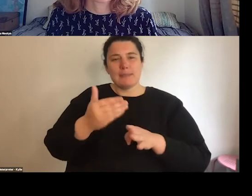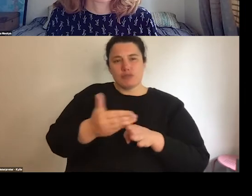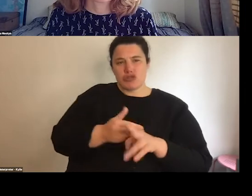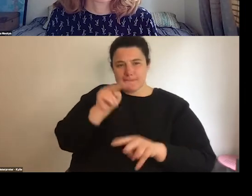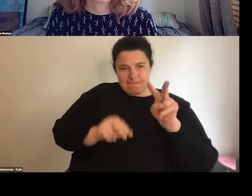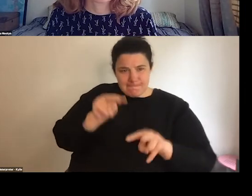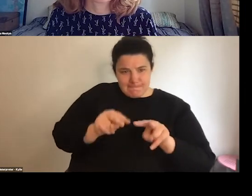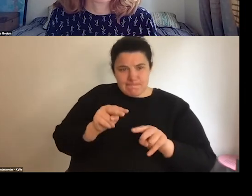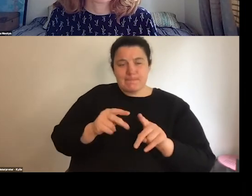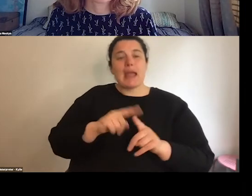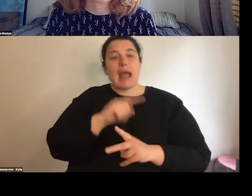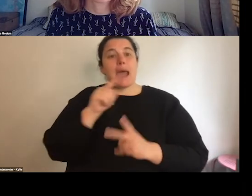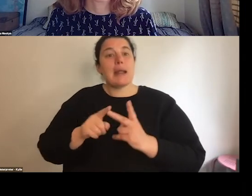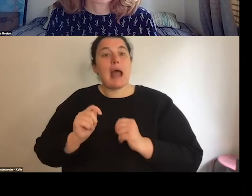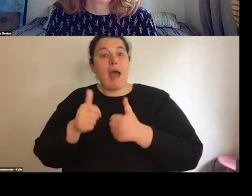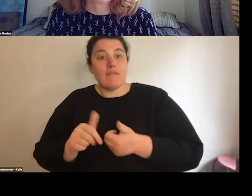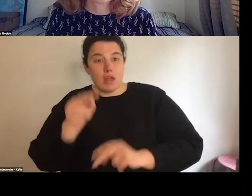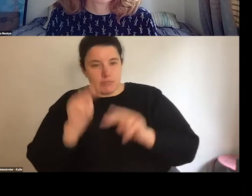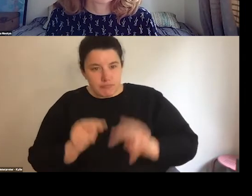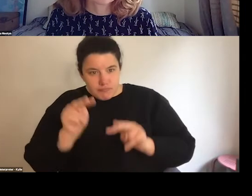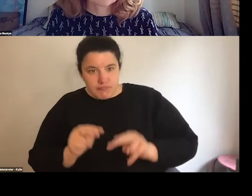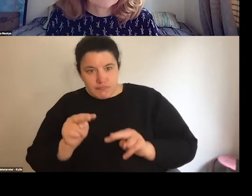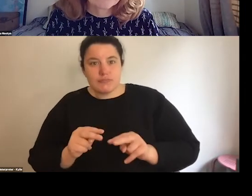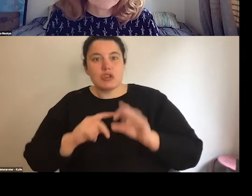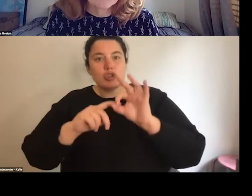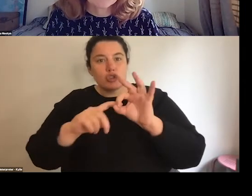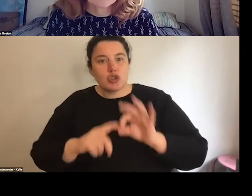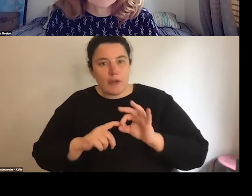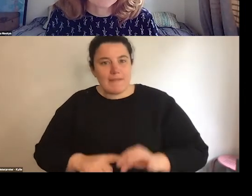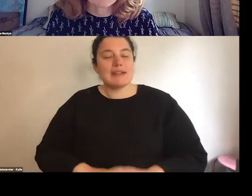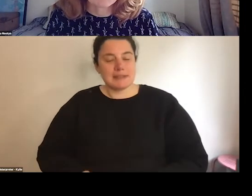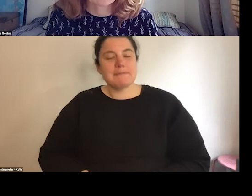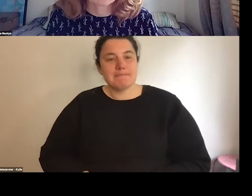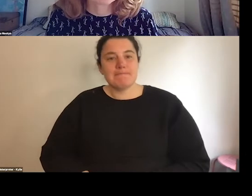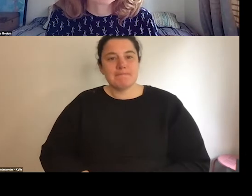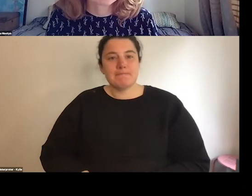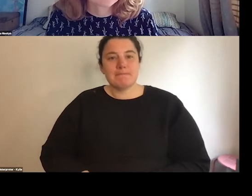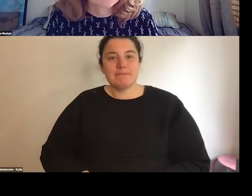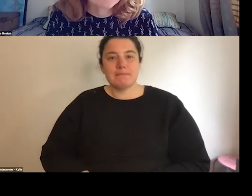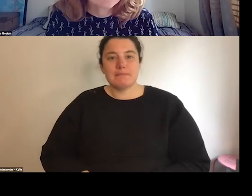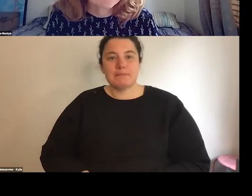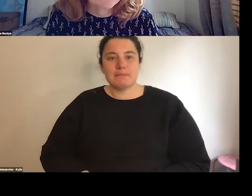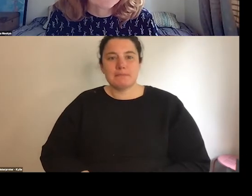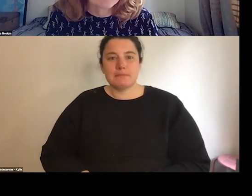I think we might have - Ian's frozen.